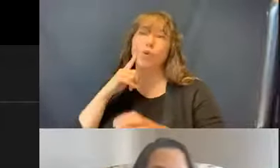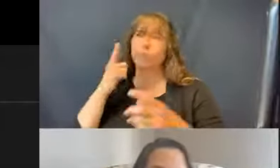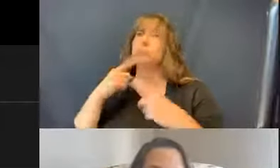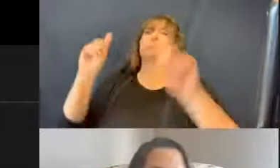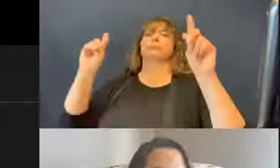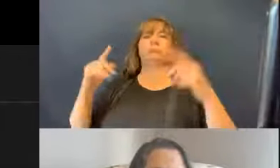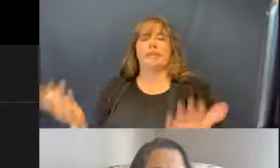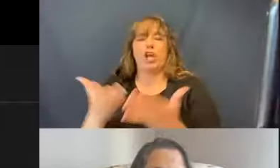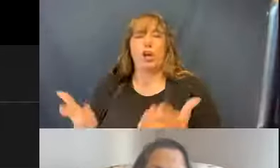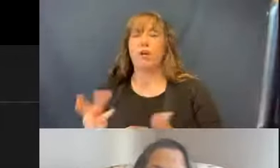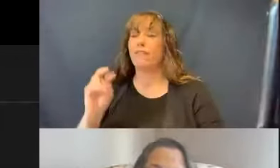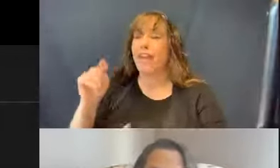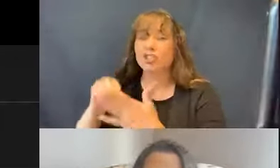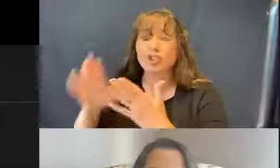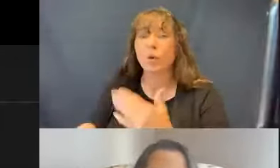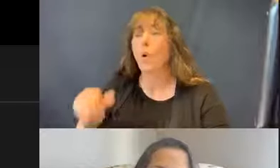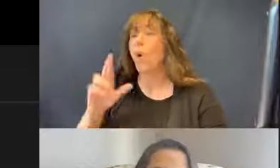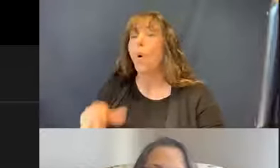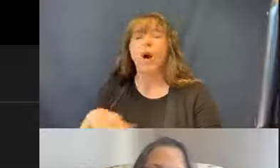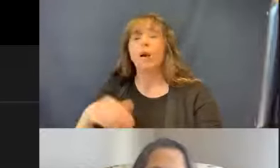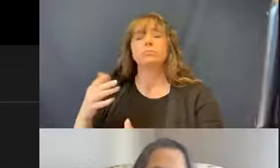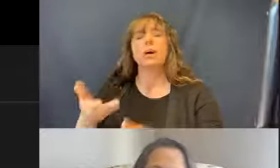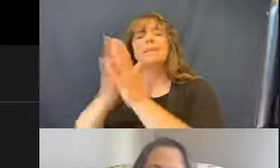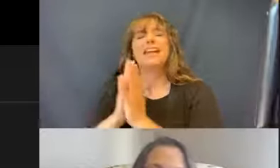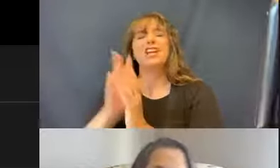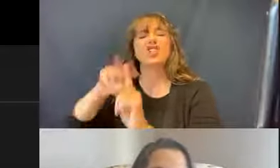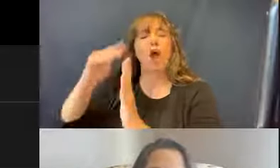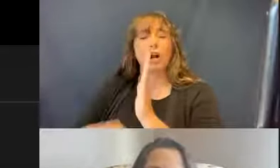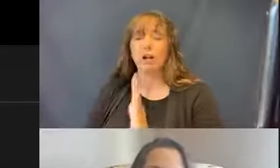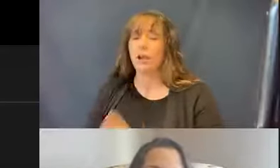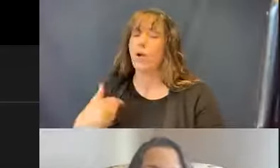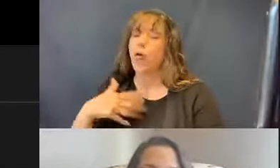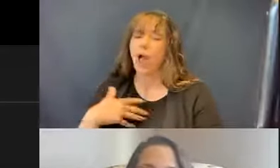students or practitioners, we've had to have a lot of resilience and confidence and being